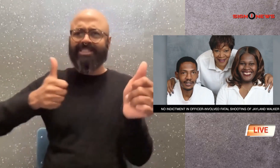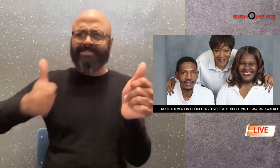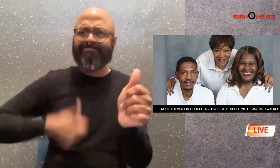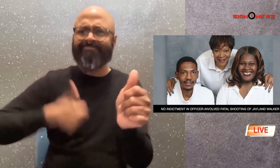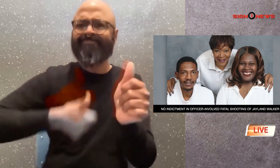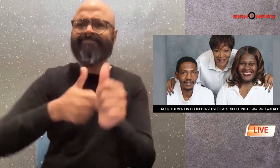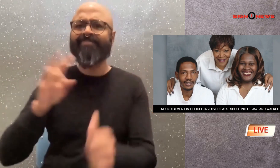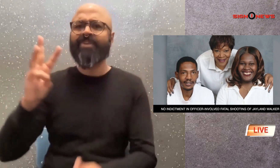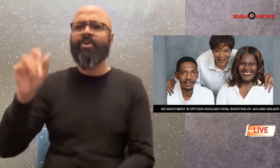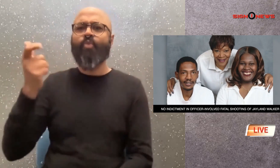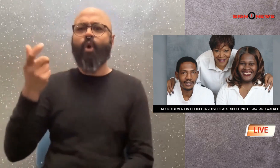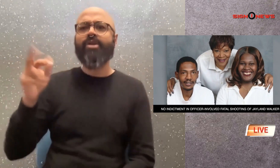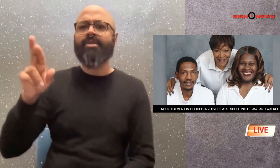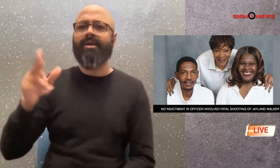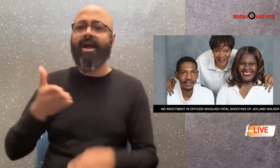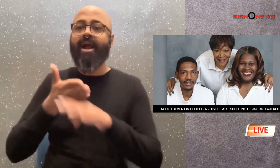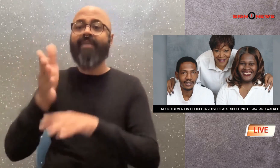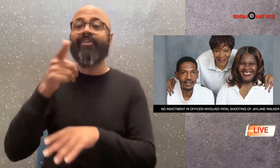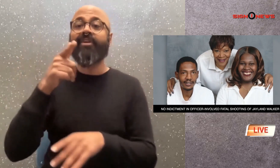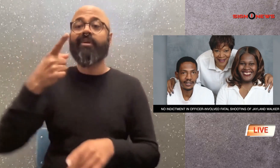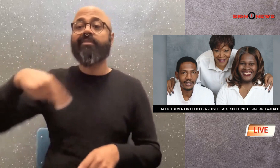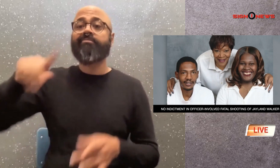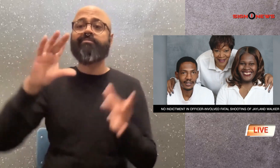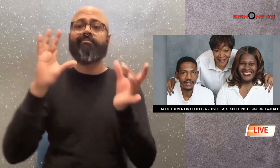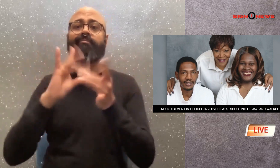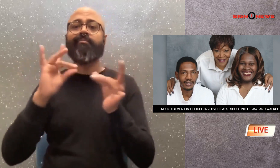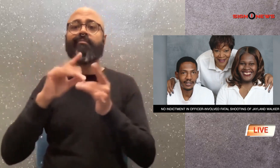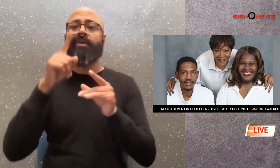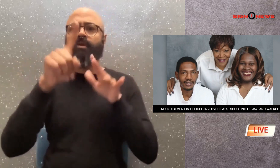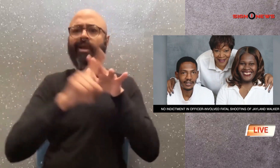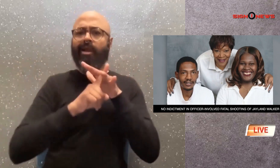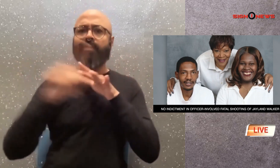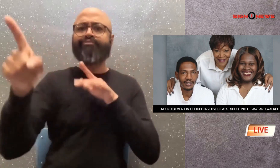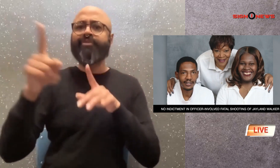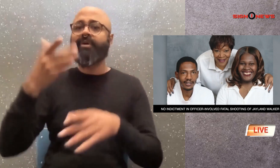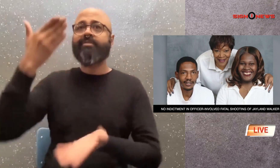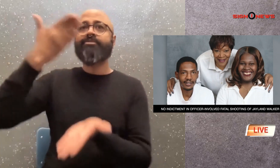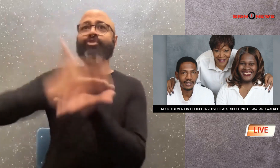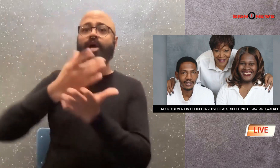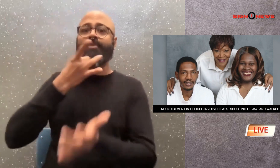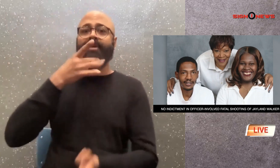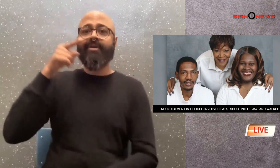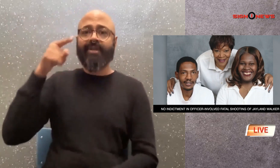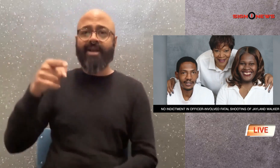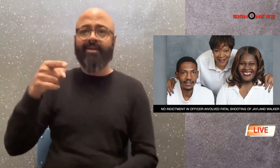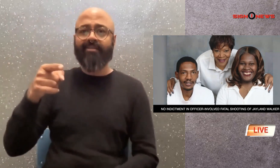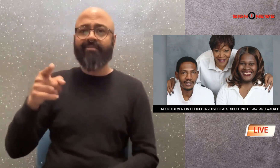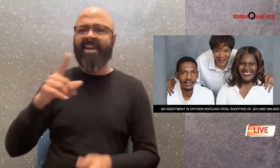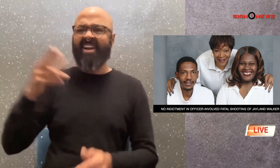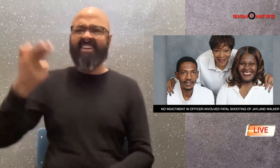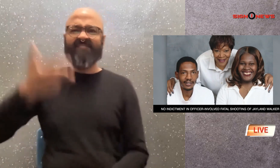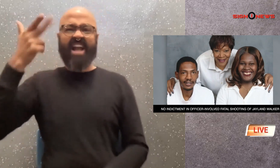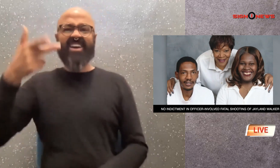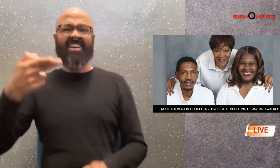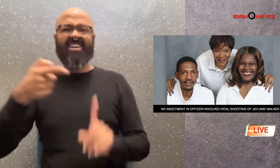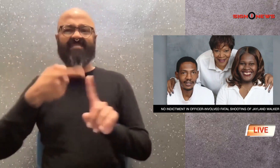last year police chased after Walker after they say he fled a traffic stop and fired